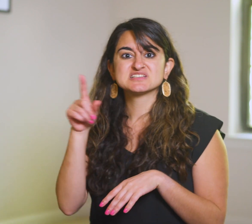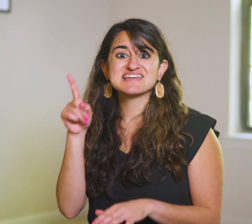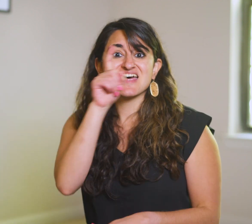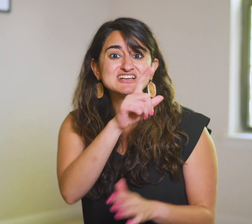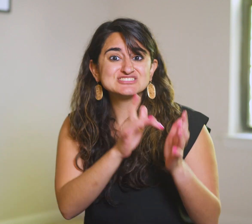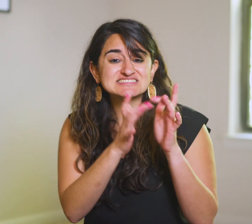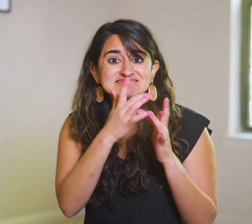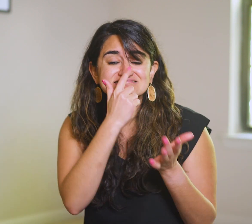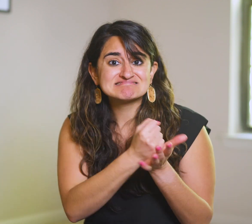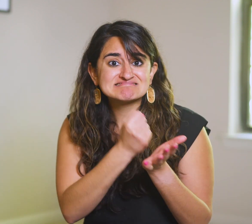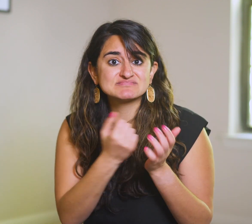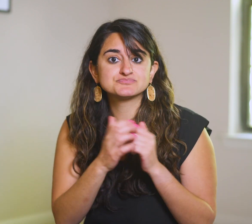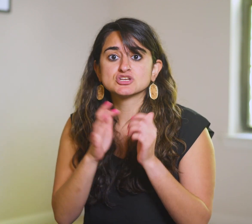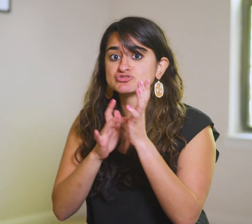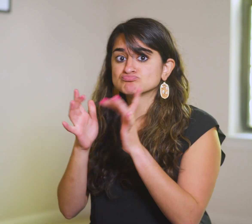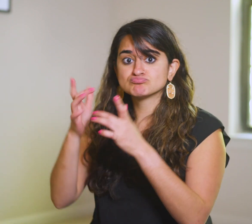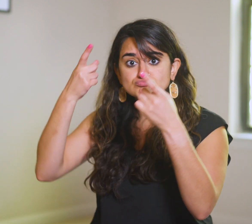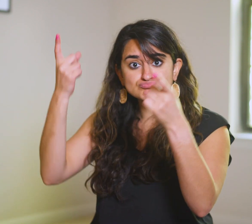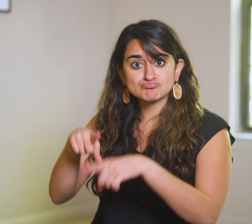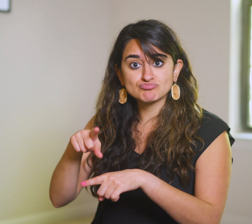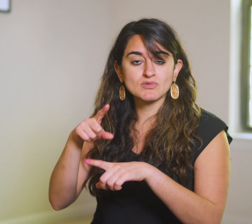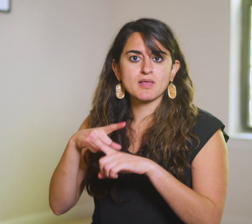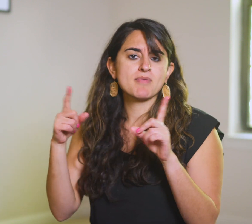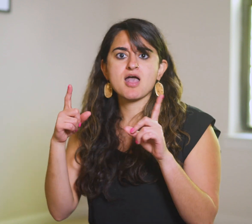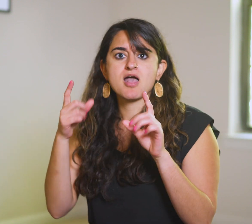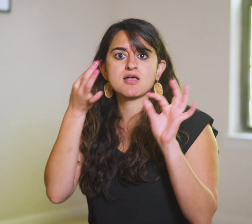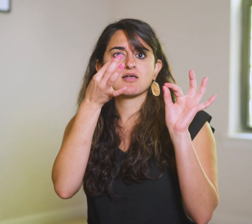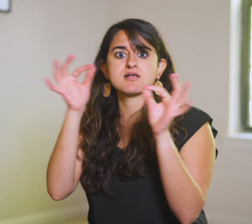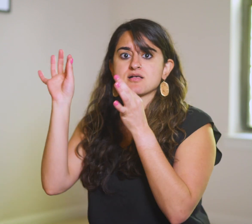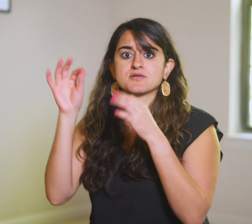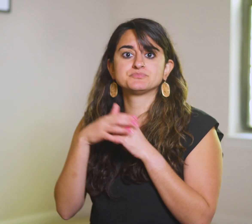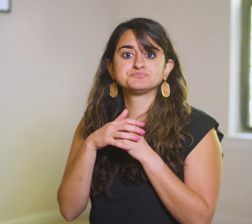He asks Jesus for help, and Jesus agrees but gets sidetracked.